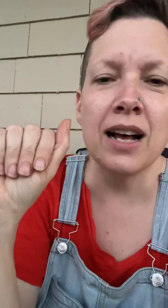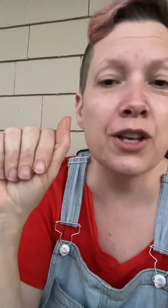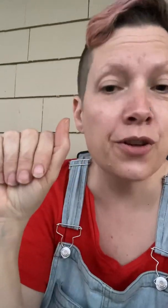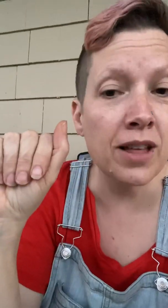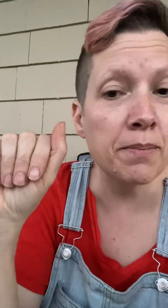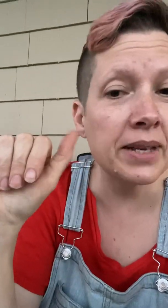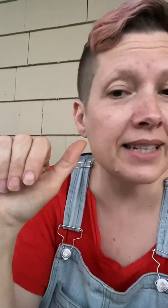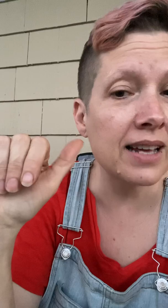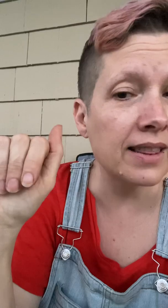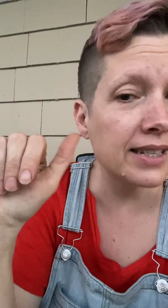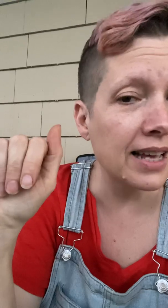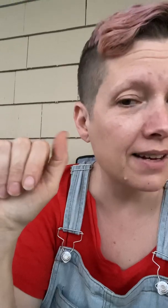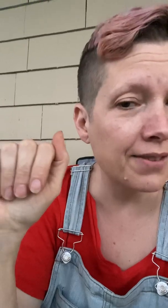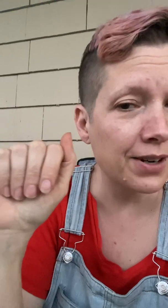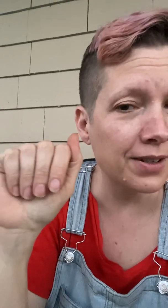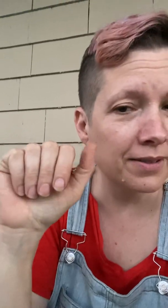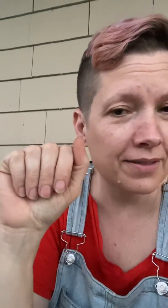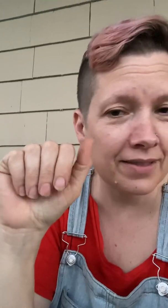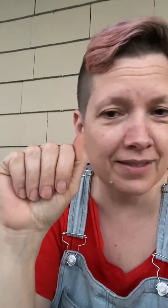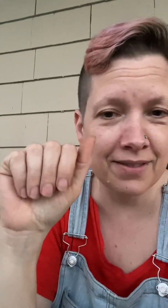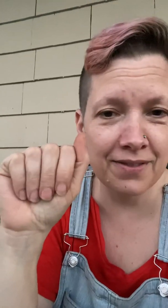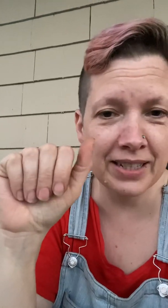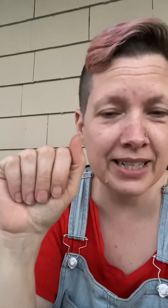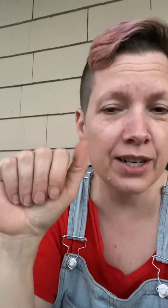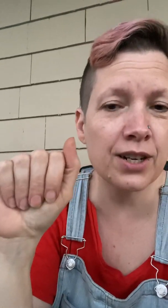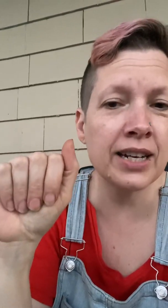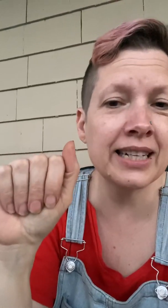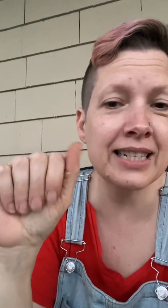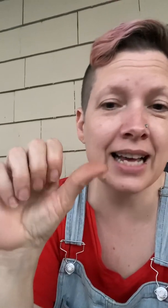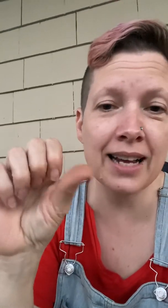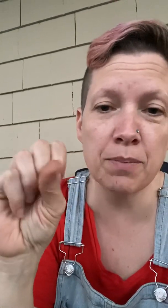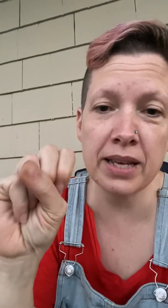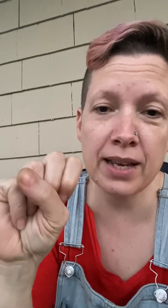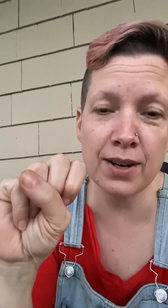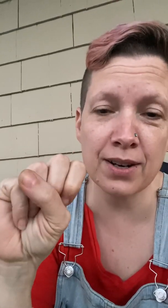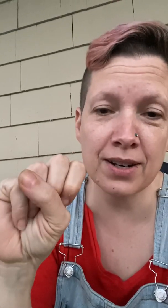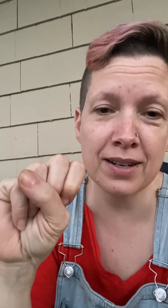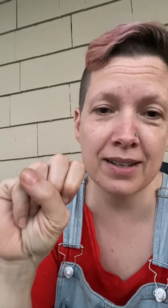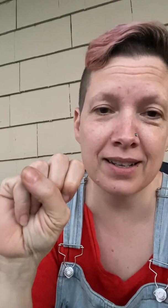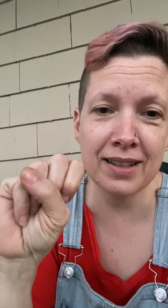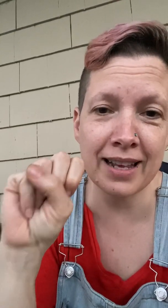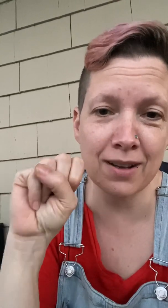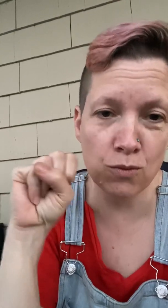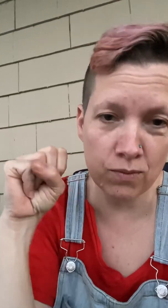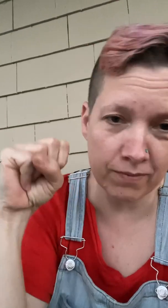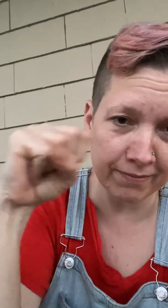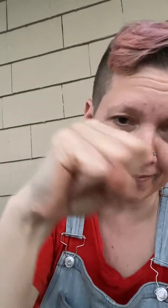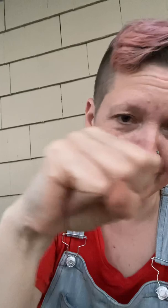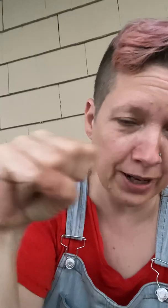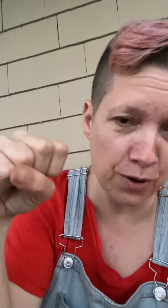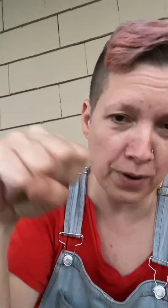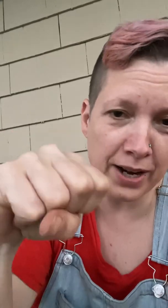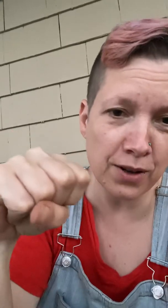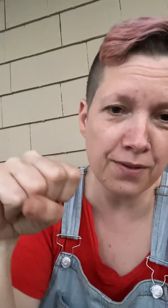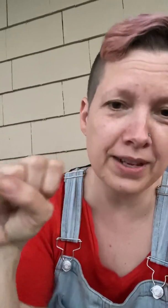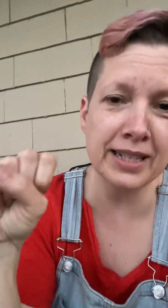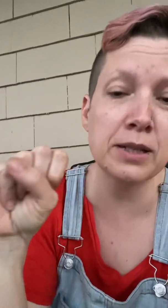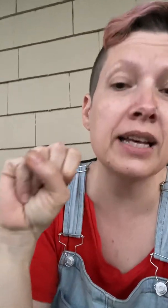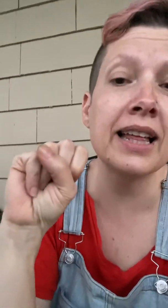Your thumb is on the side of your fist here, it's not up here, like a, you know, regular fist;